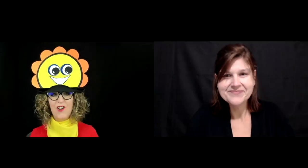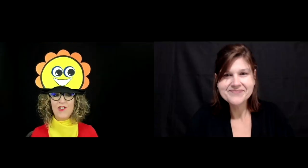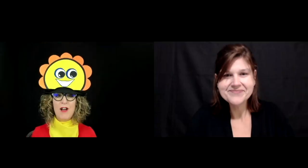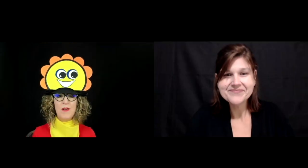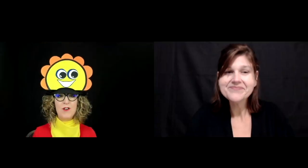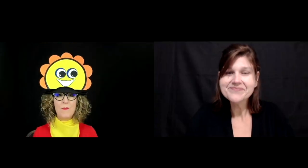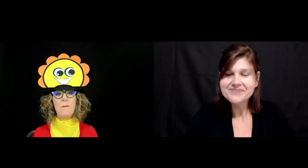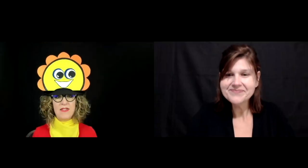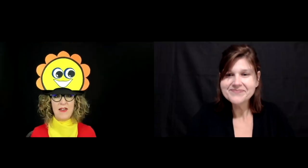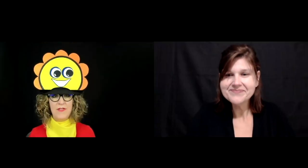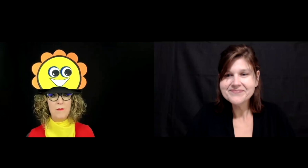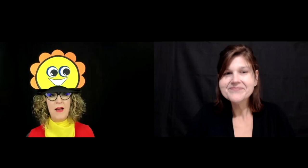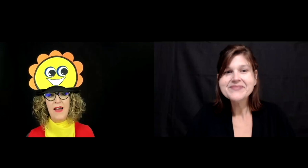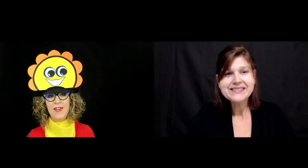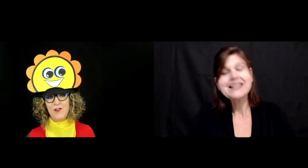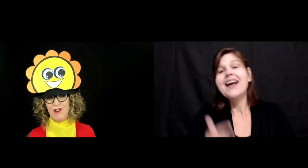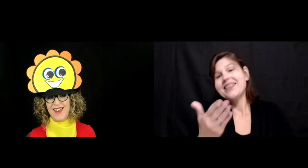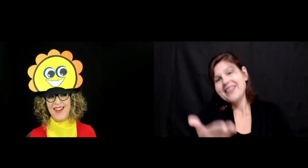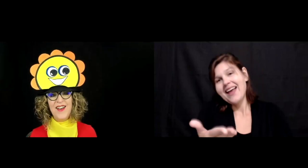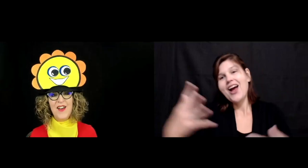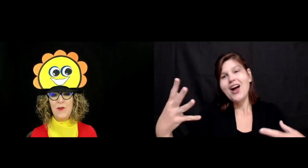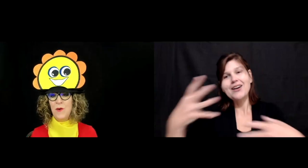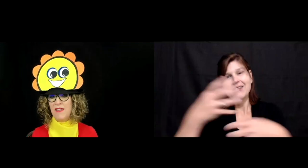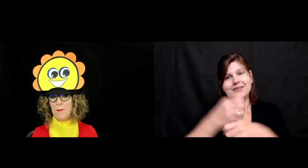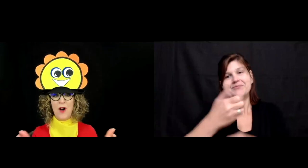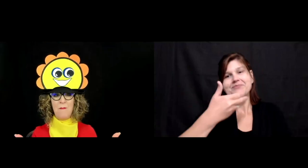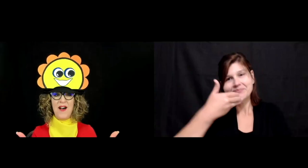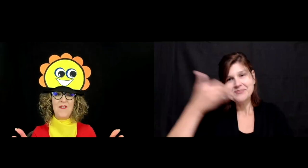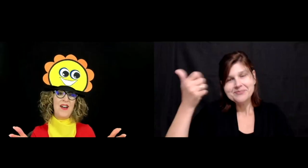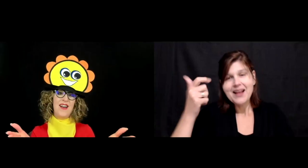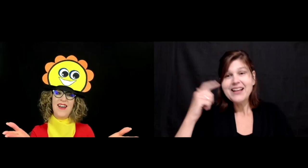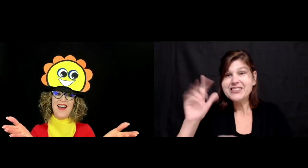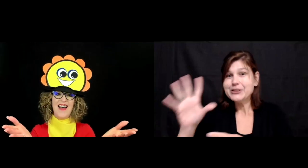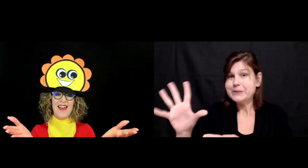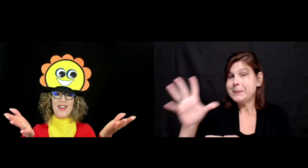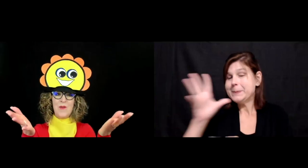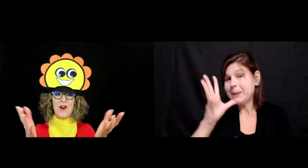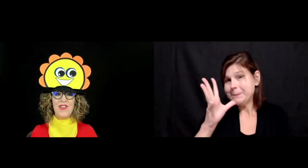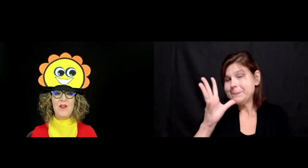I couldn't wrap it up better than by Katrina, who is a mum of a little one